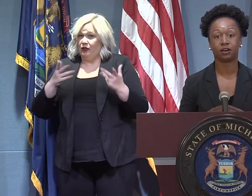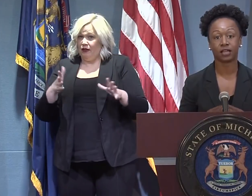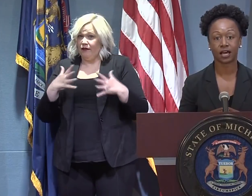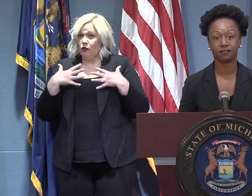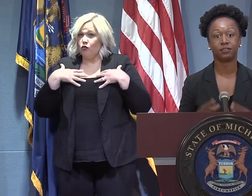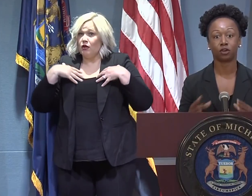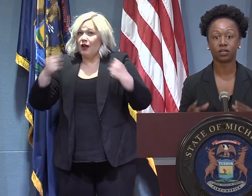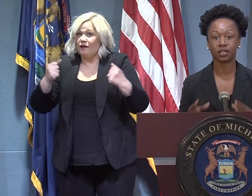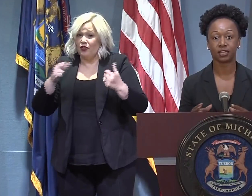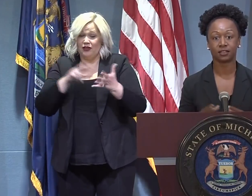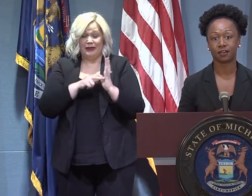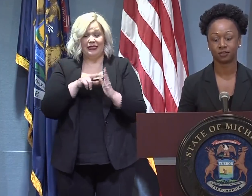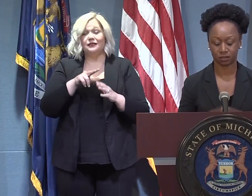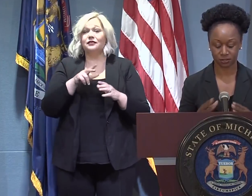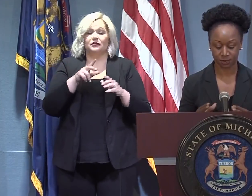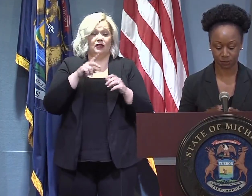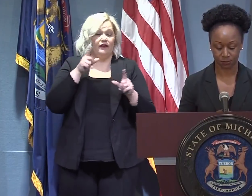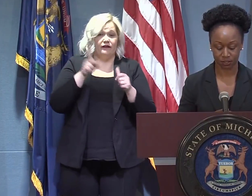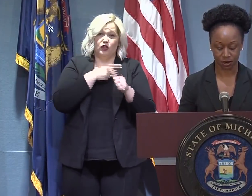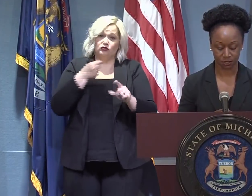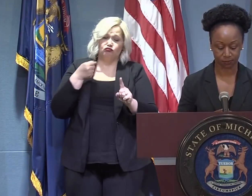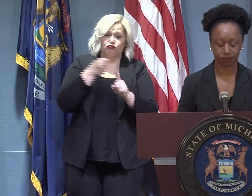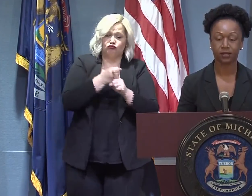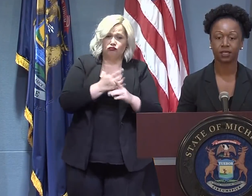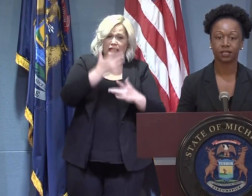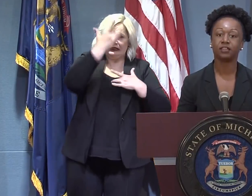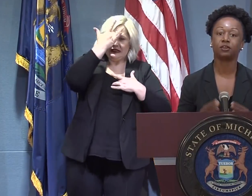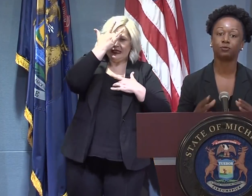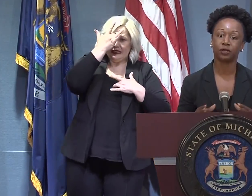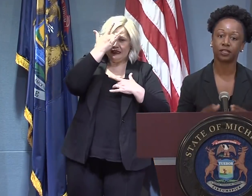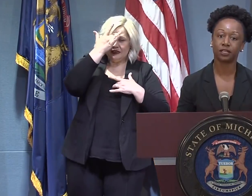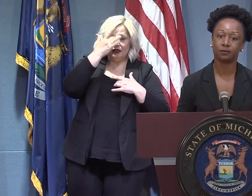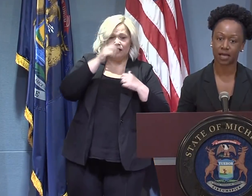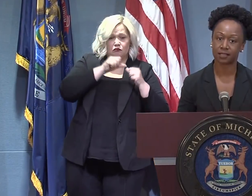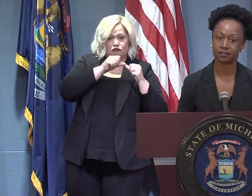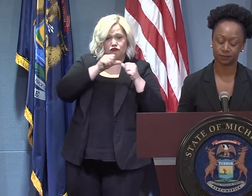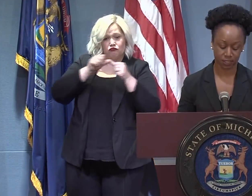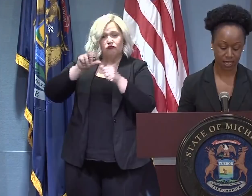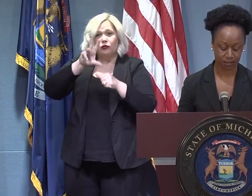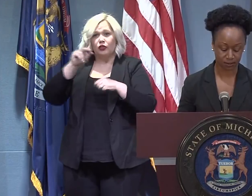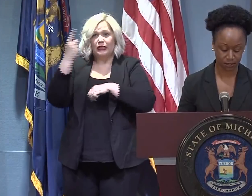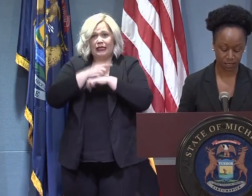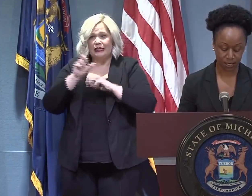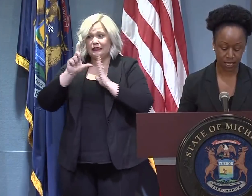AS OF THIS PAST FRIDAY AT LEAST 8,342 HAVE ROFRPBED FROM THIS DISEASE. THAT MEANS THEY ARE ARGS LIVE 30